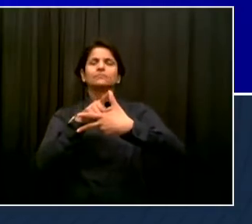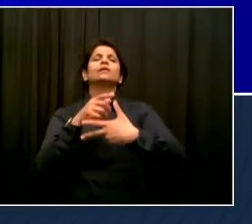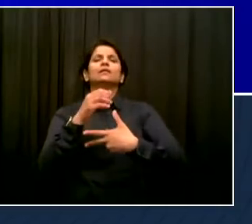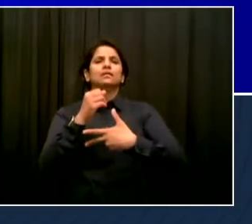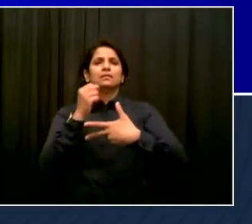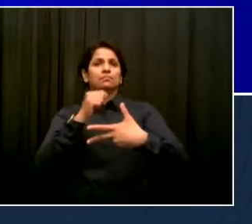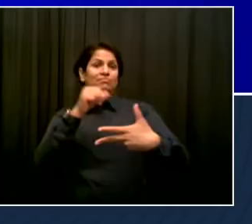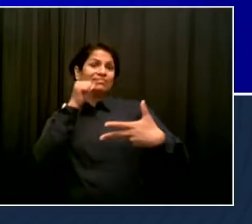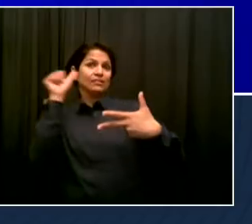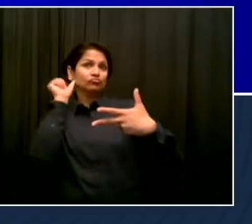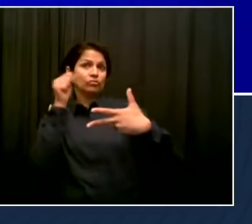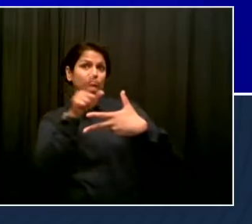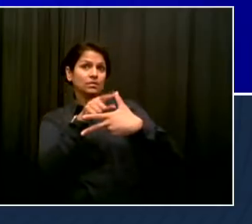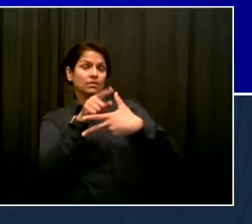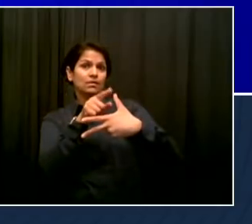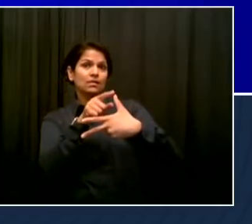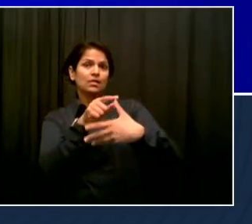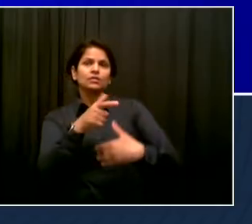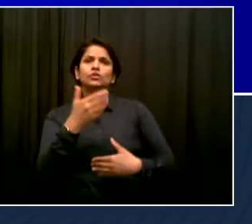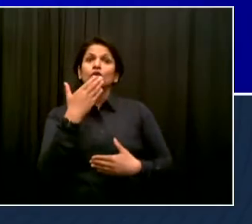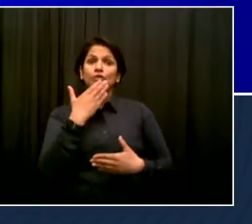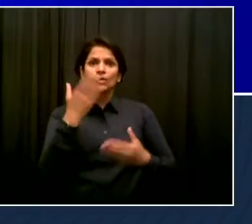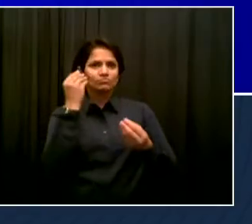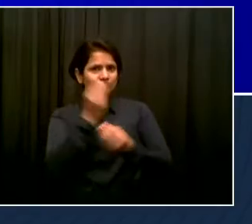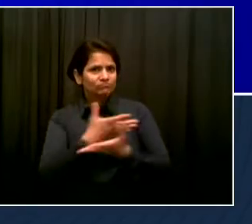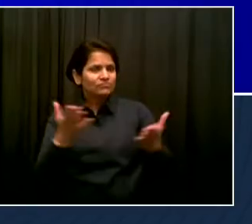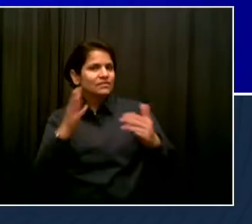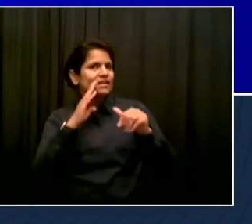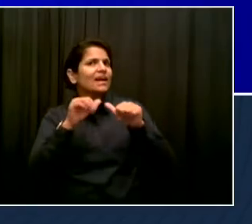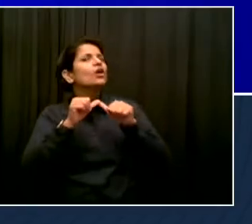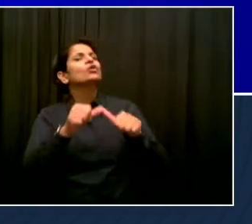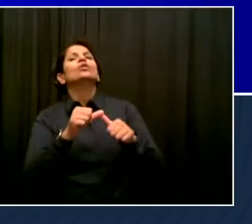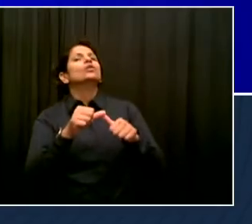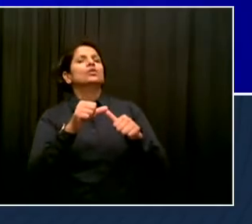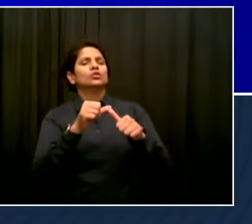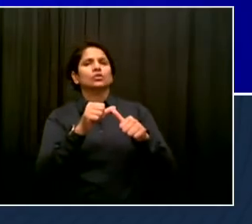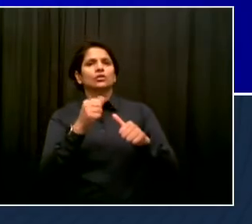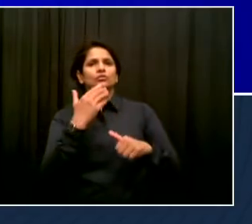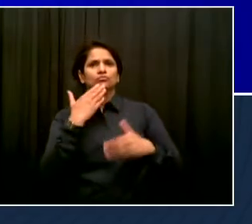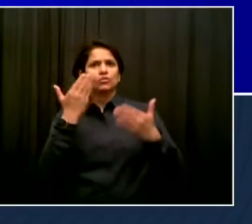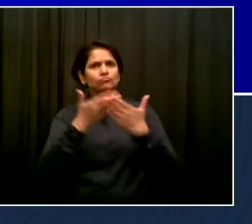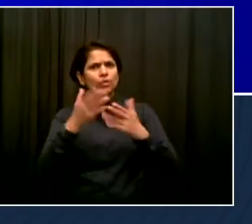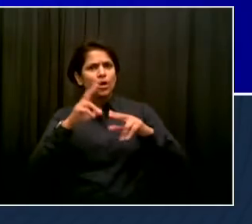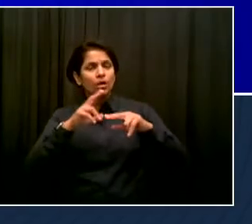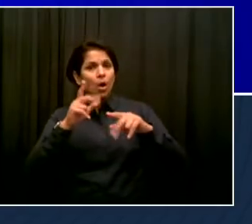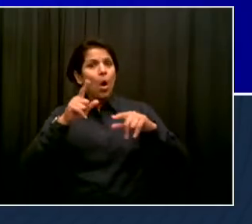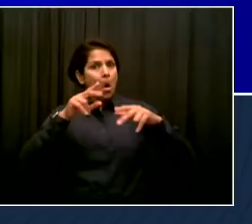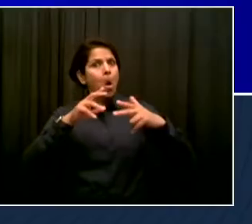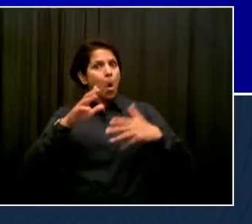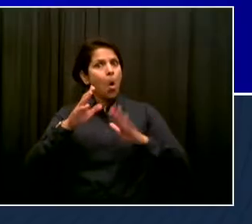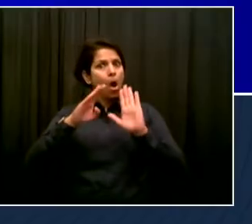LIVE TELEVISION. OKAY. IT'S CATER NUMBER 1 TODAY AGAIN LIKE YESTERDAY WE HAVE SOME REAL PROGRESS AND I WANT TO HIGHLIGHT